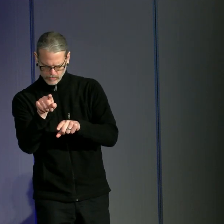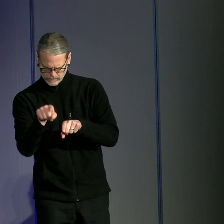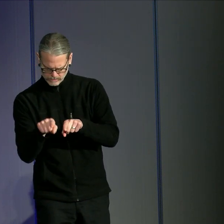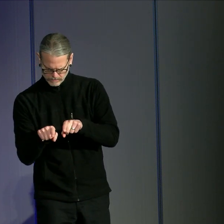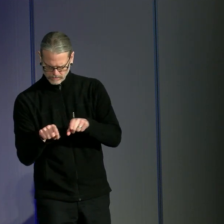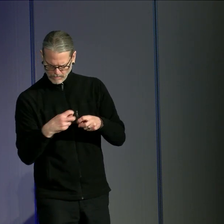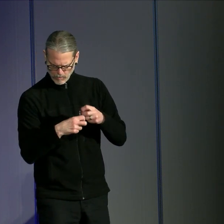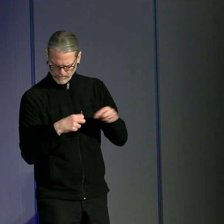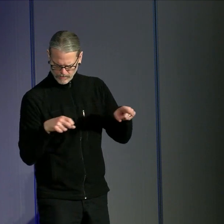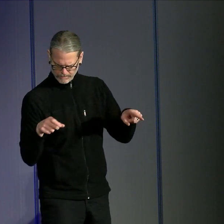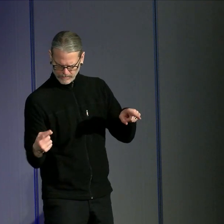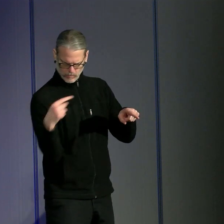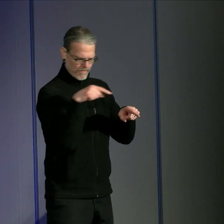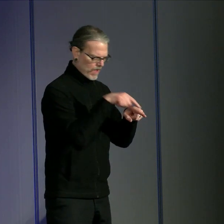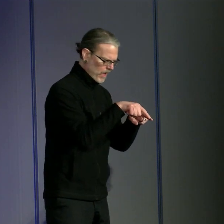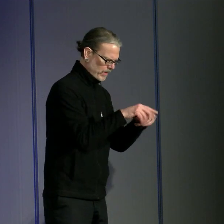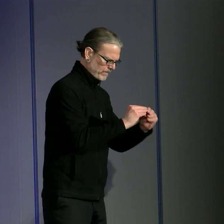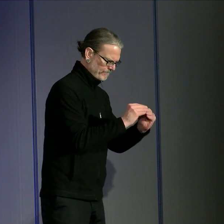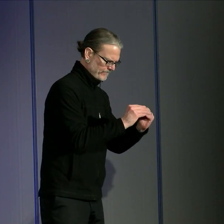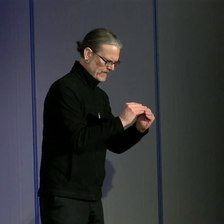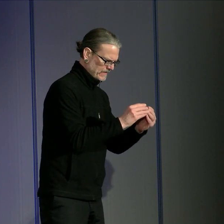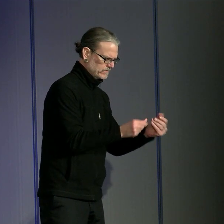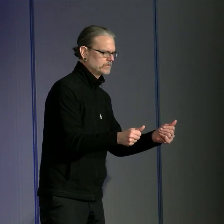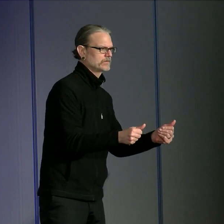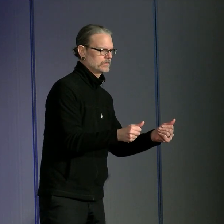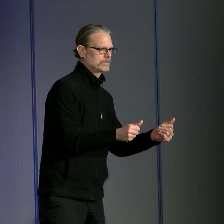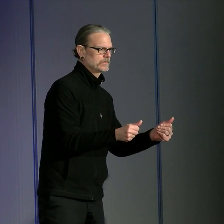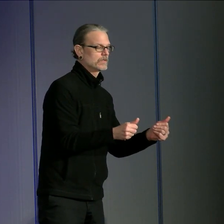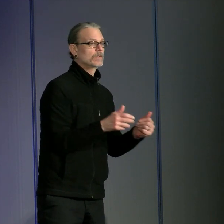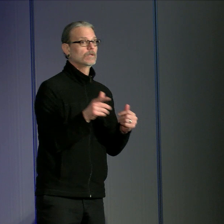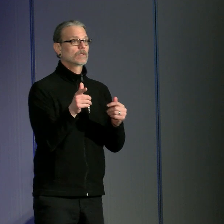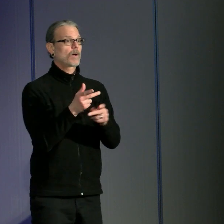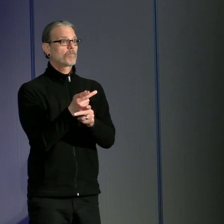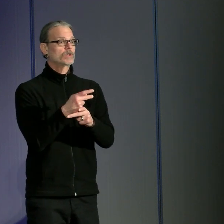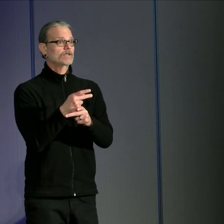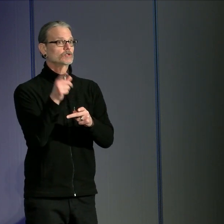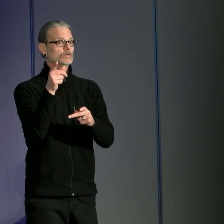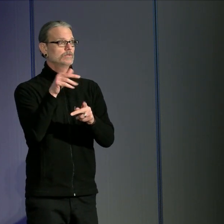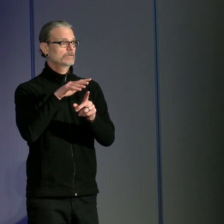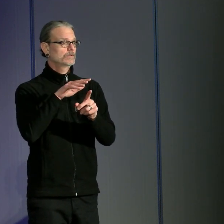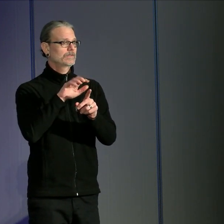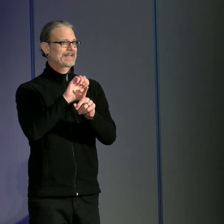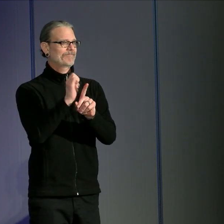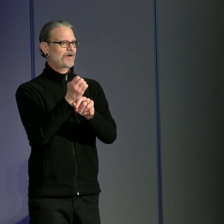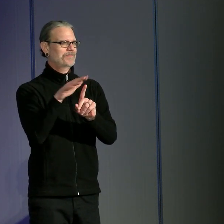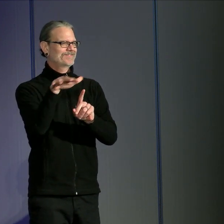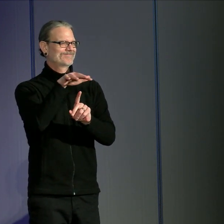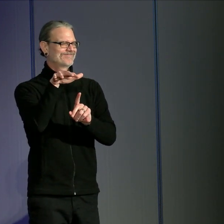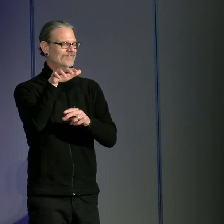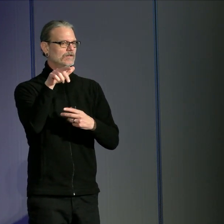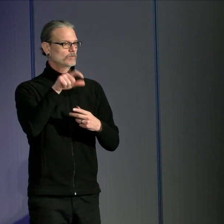back and then in our production environment, what we should be doing is improvements of